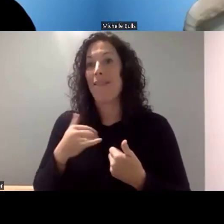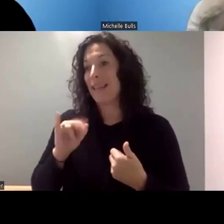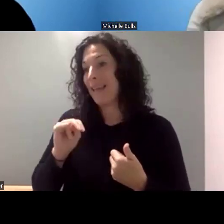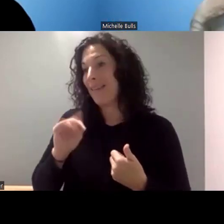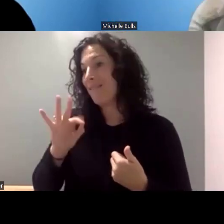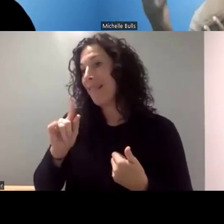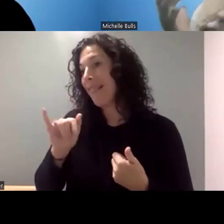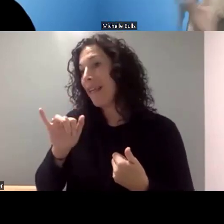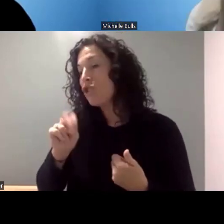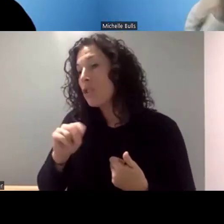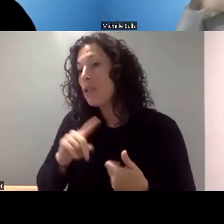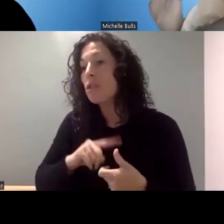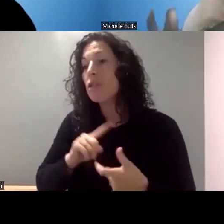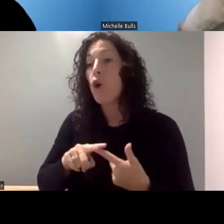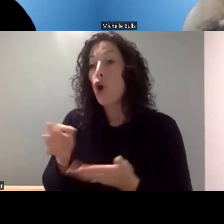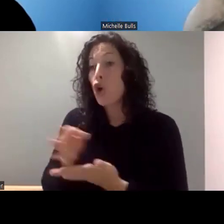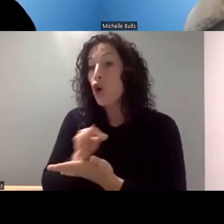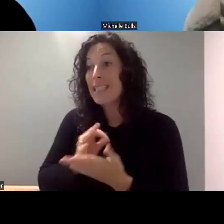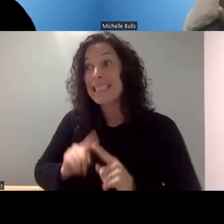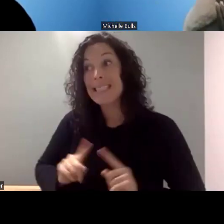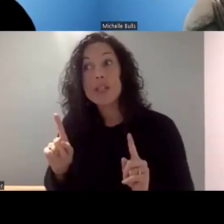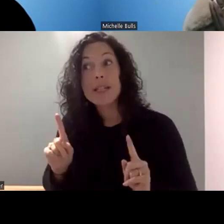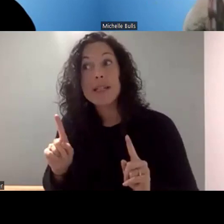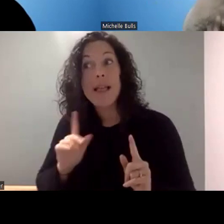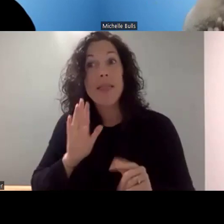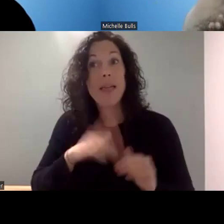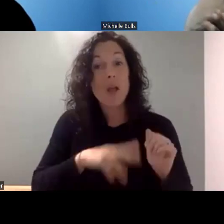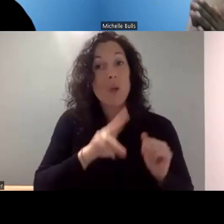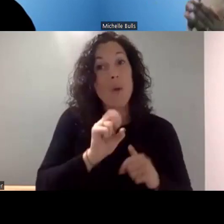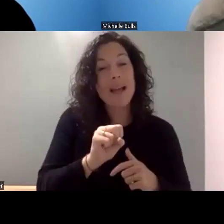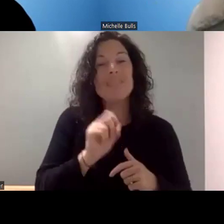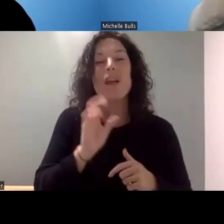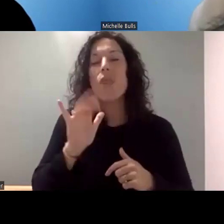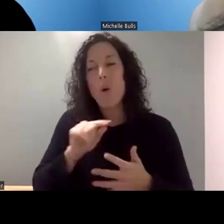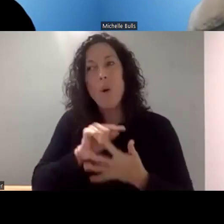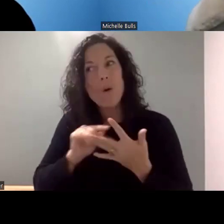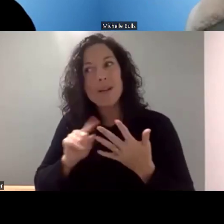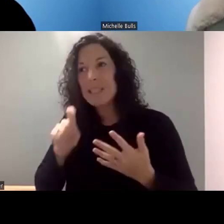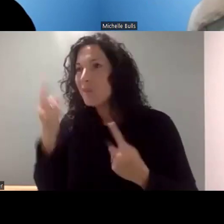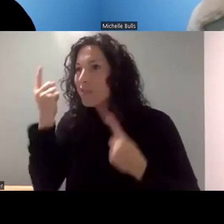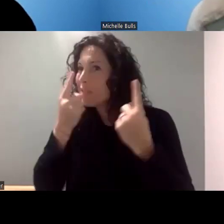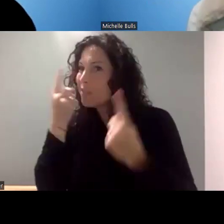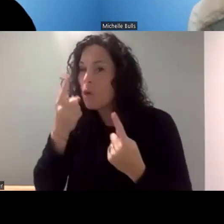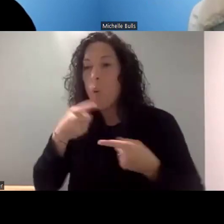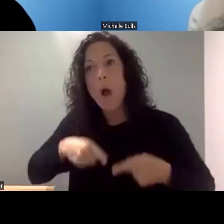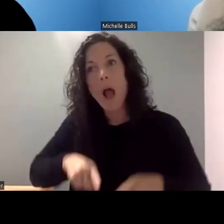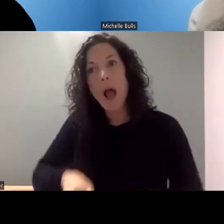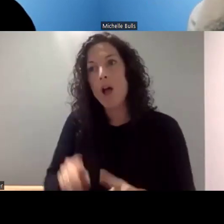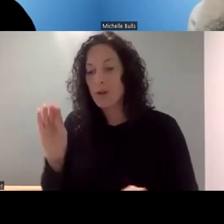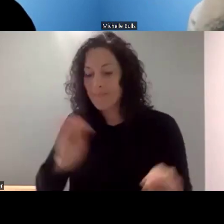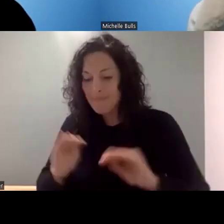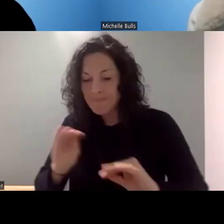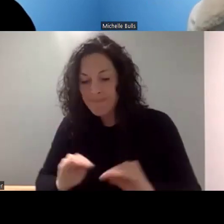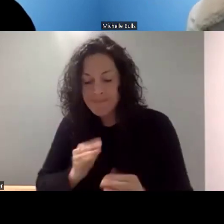that's going to be different. Those are the kinds of things that need to be considered as you are putting your budget together and submitting it to NIH.